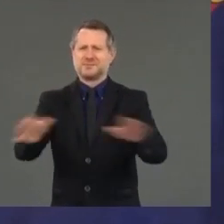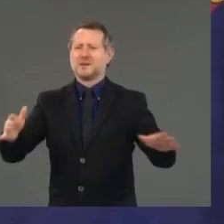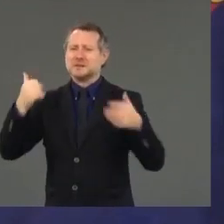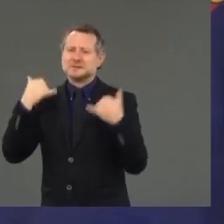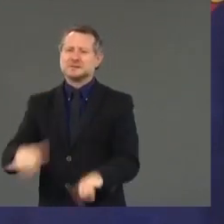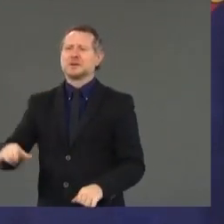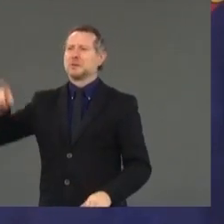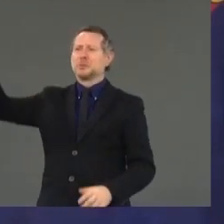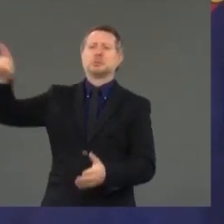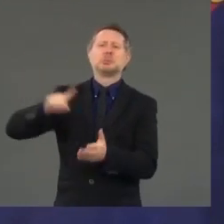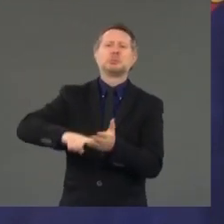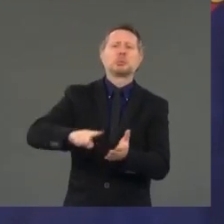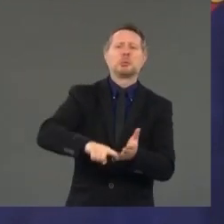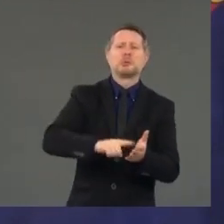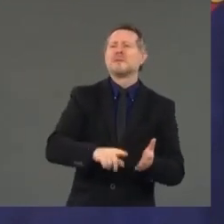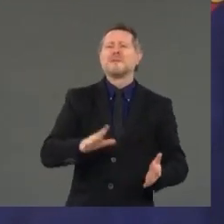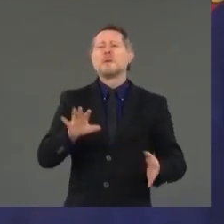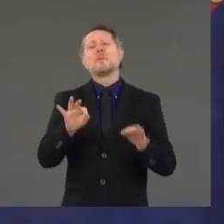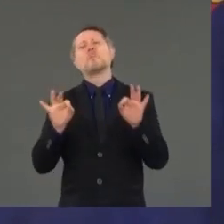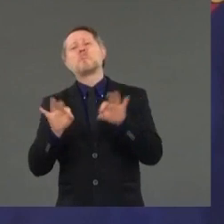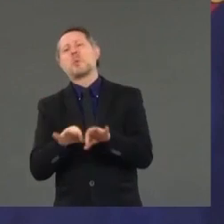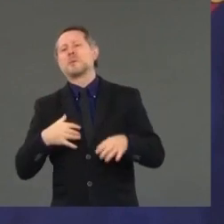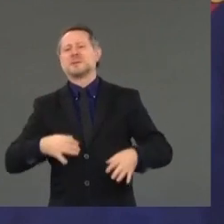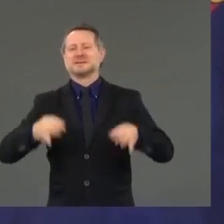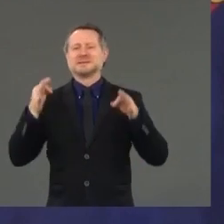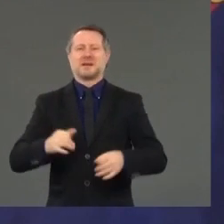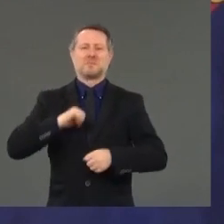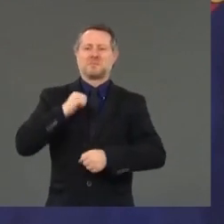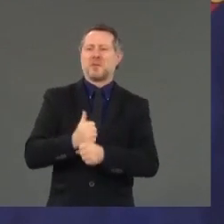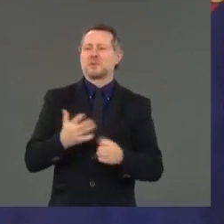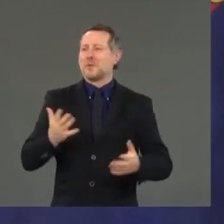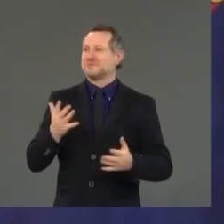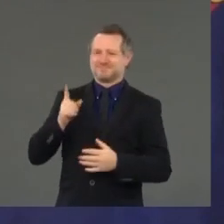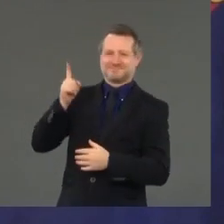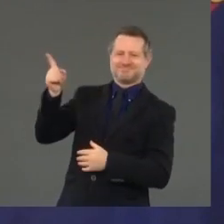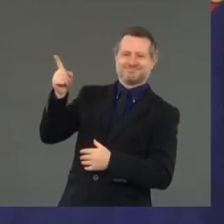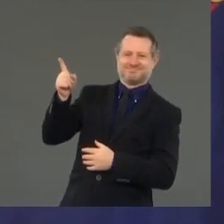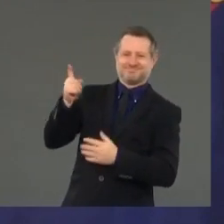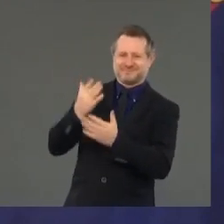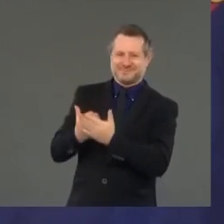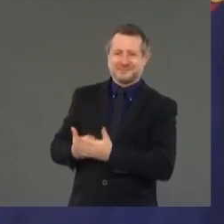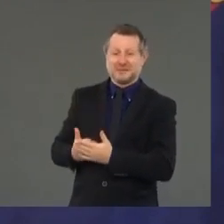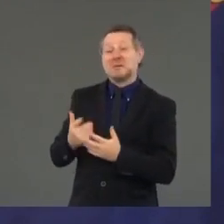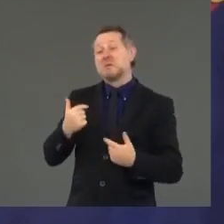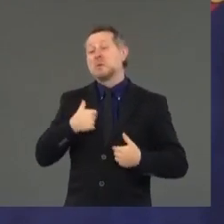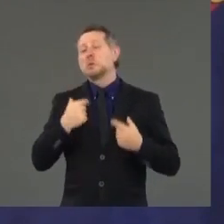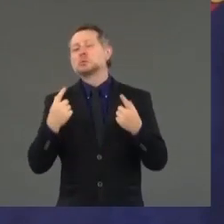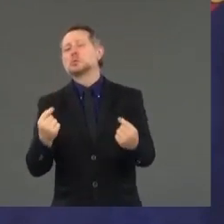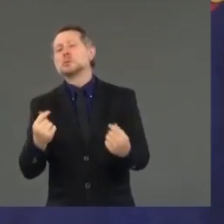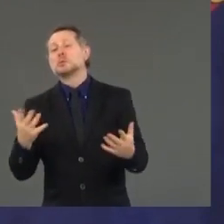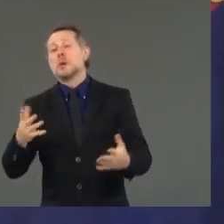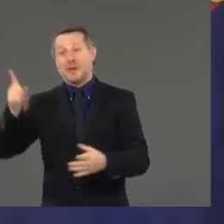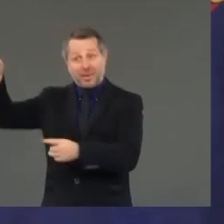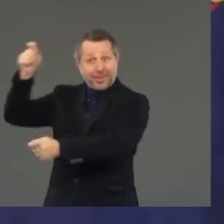IT'S THAT SIMPLE. AND THEY'RE STILL EXPLORING THIS. SO YOU MAKE A DECISION ON THE